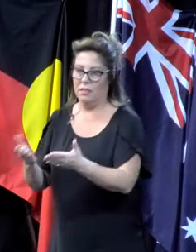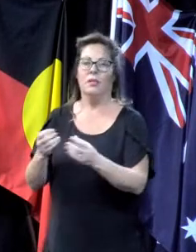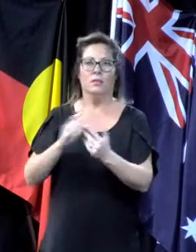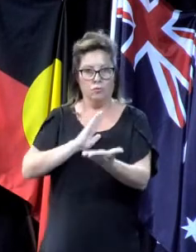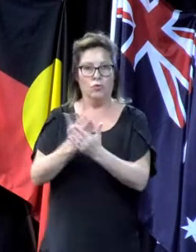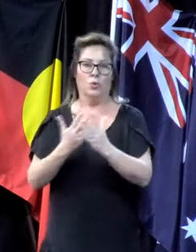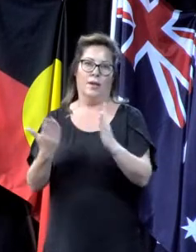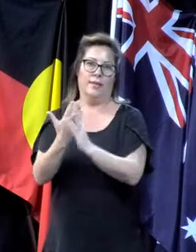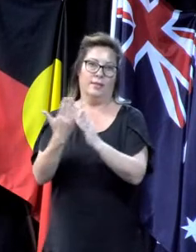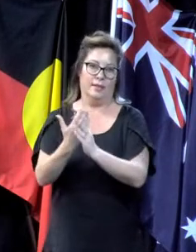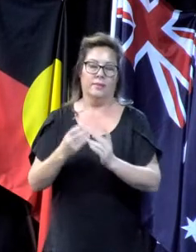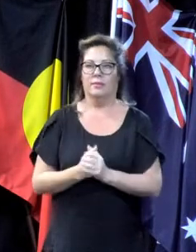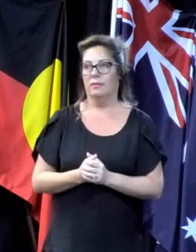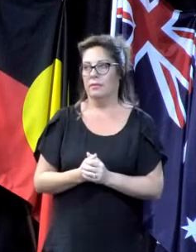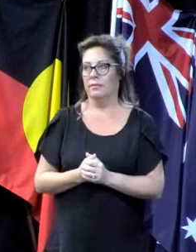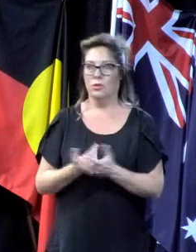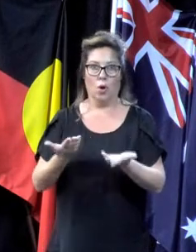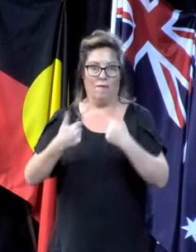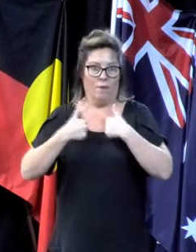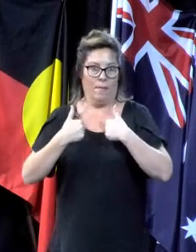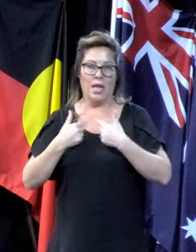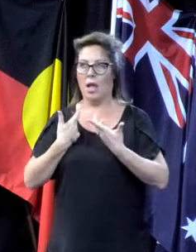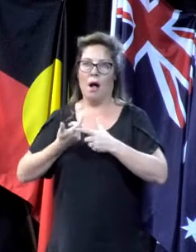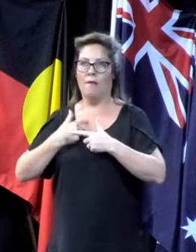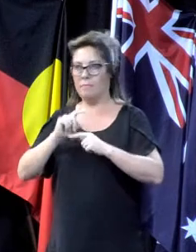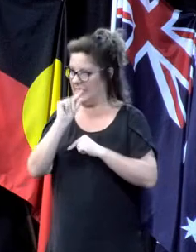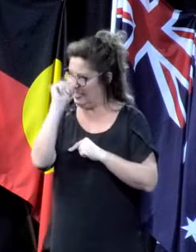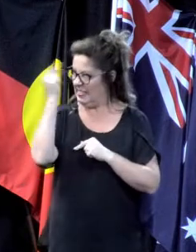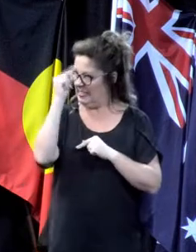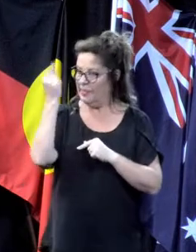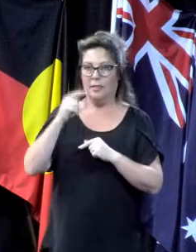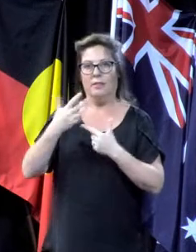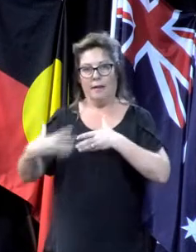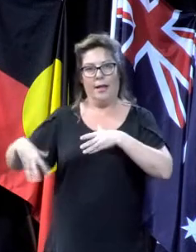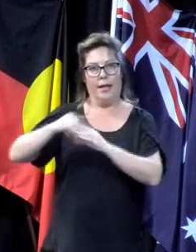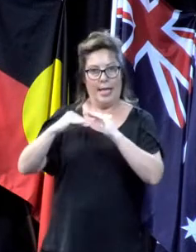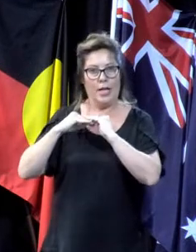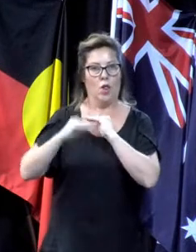So, for me, I've been in pursuit of inclusive education for my entire career for all students that I have taught and,